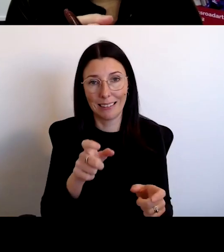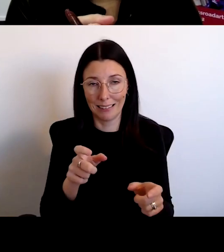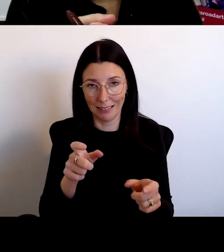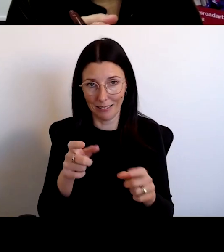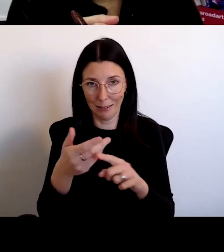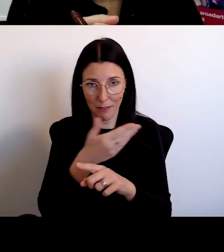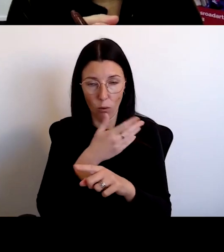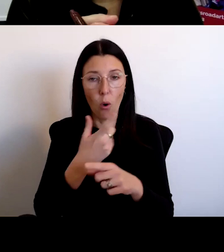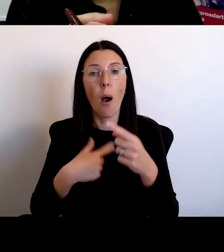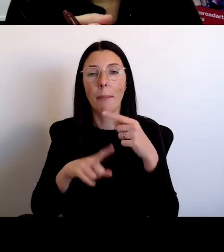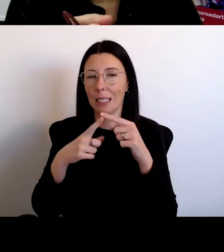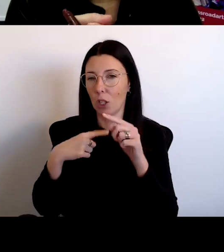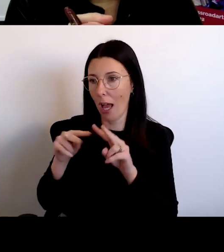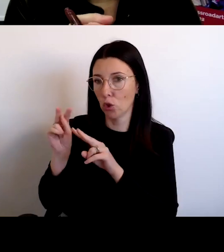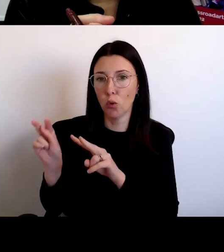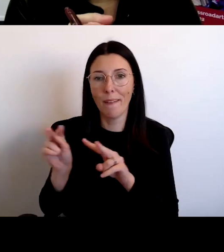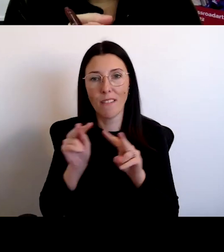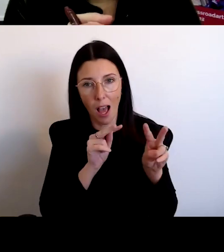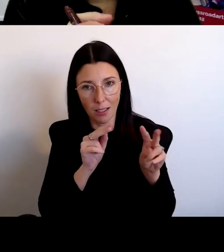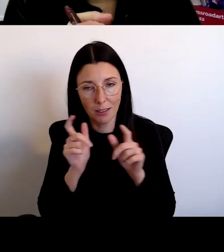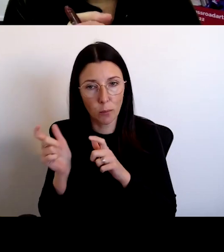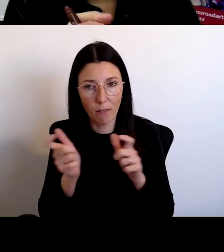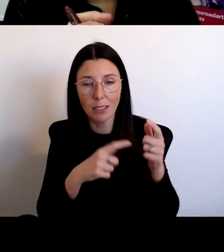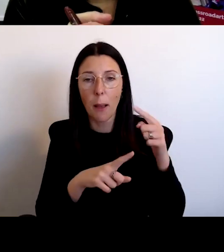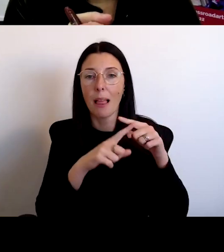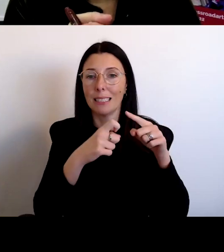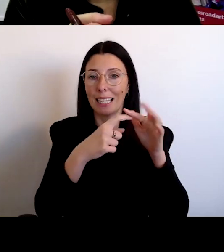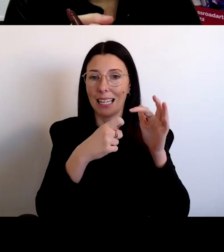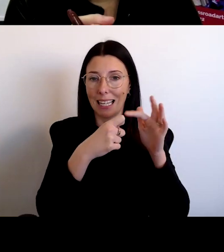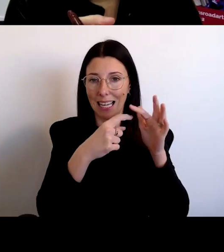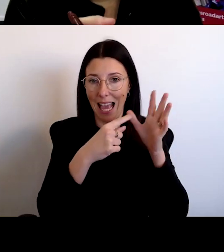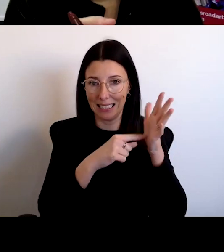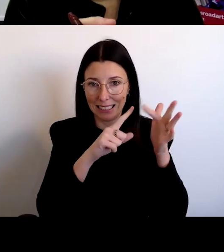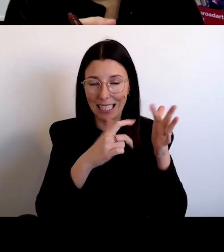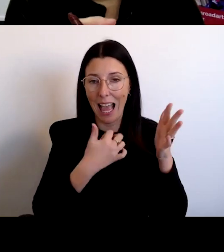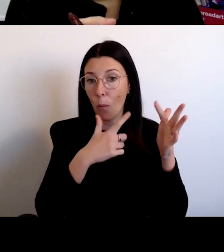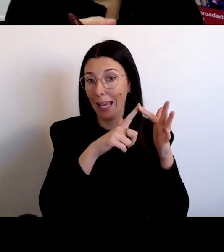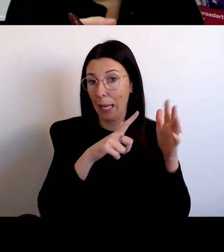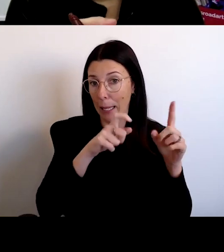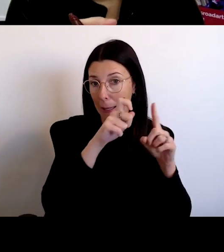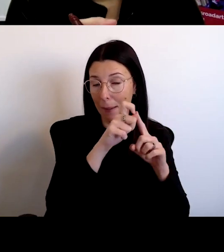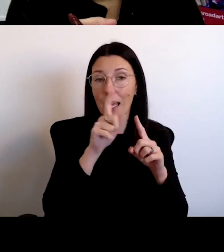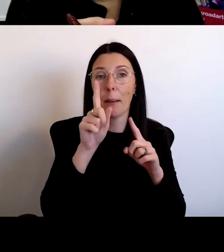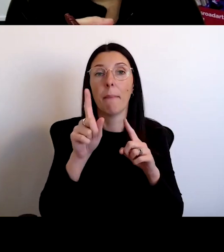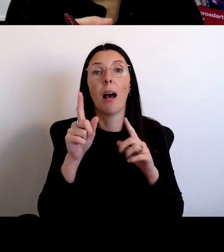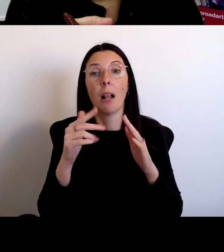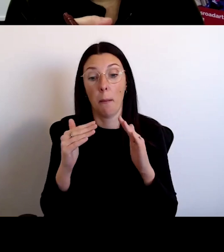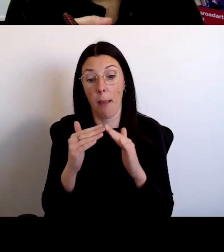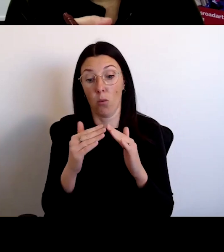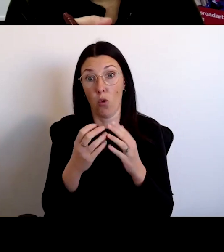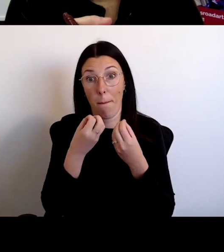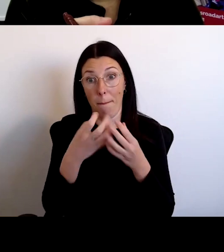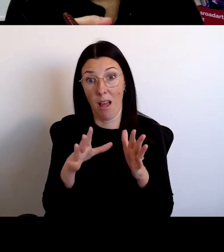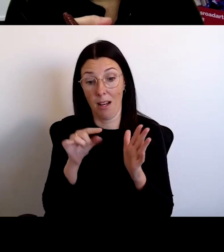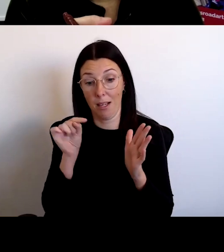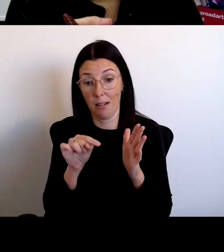parts of that along with Kate, our EP. But at the party itself, Simone was doing